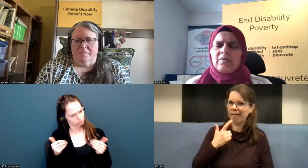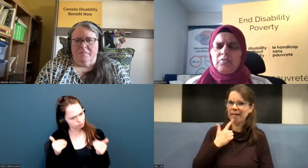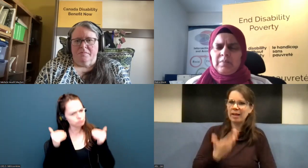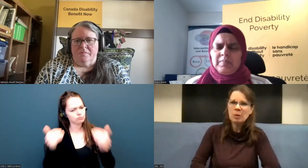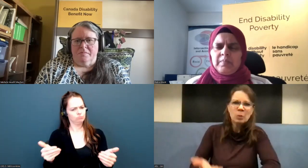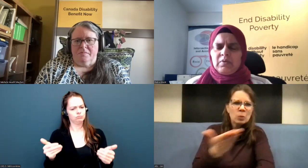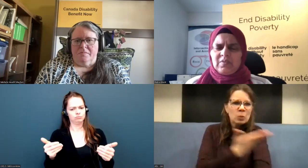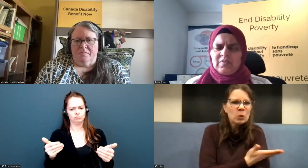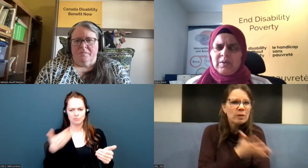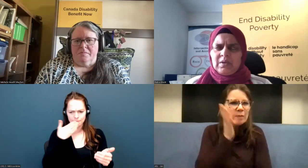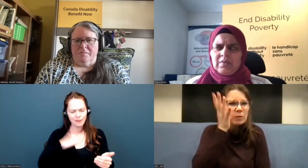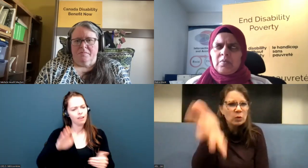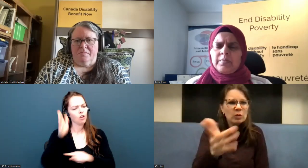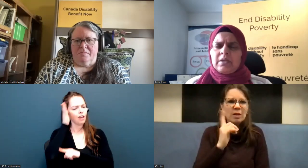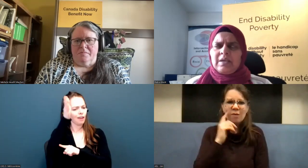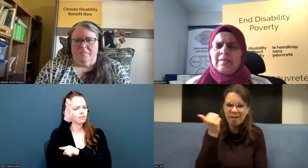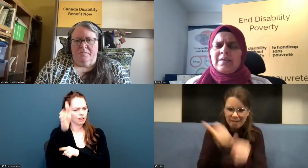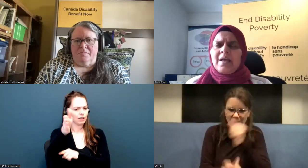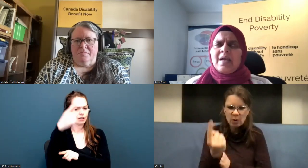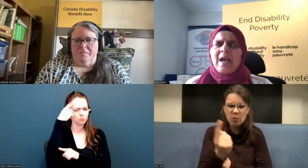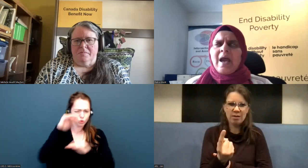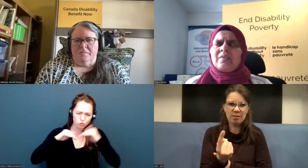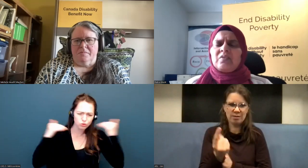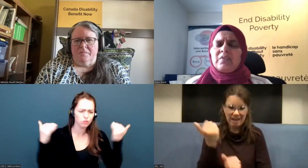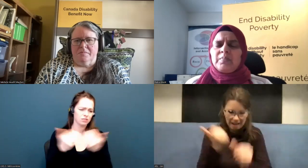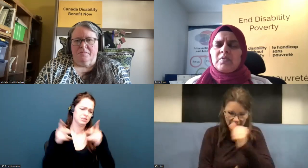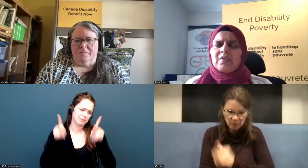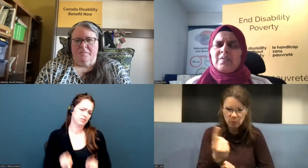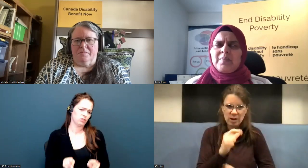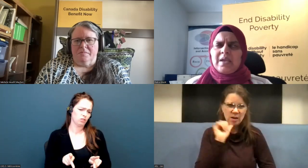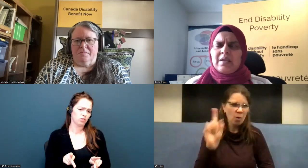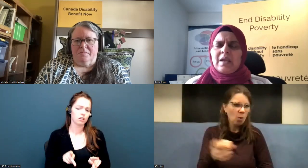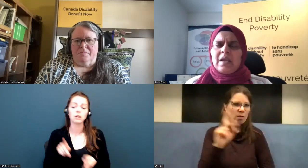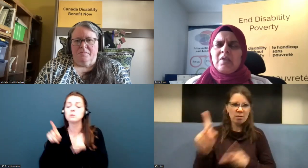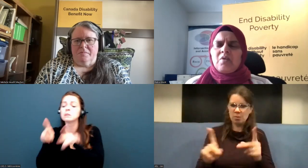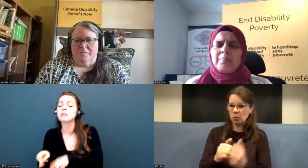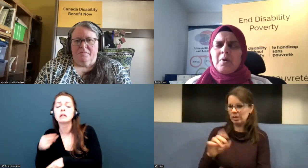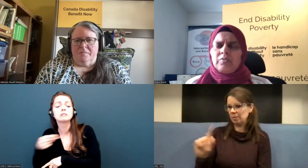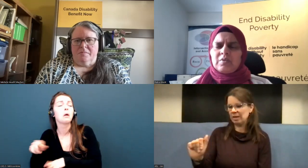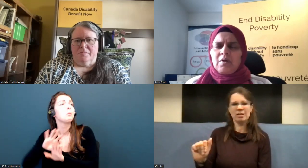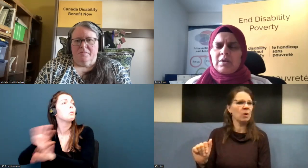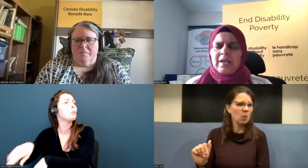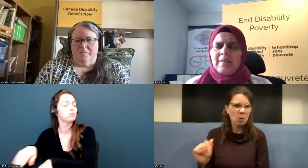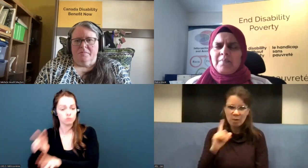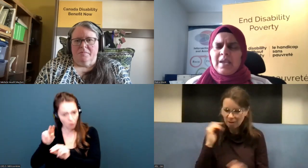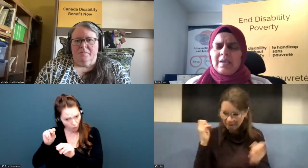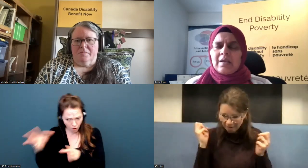INCLUDING PEOPLE WITH DISABILITIES. SO PLEASE ACTIVELY PARTICIPATE IN OUR POSTCARD CAMPAIGN.